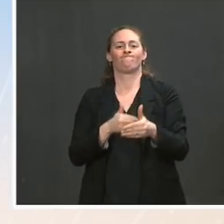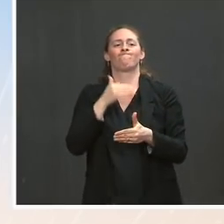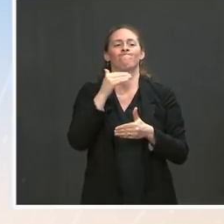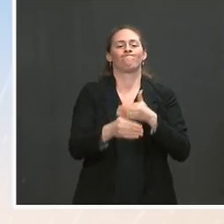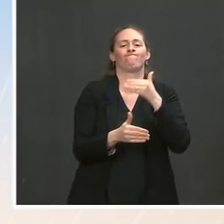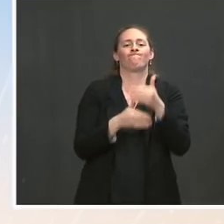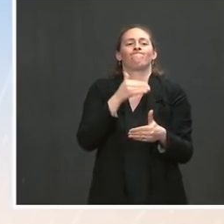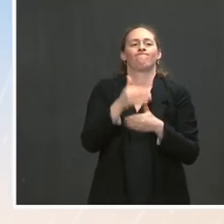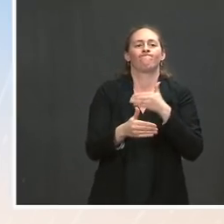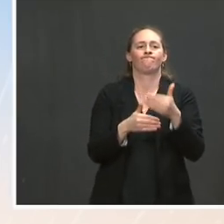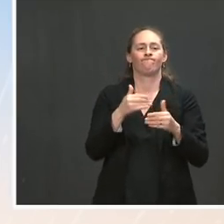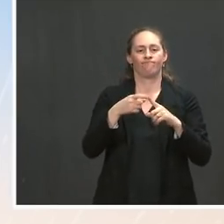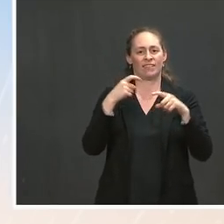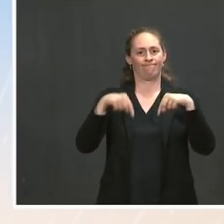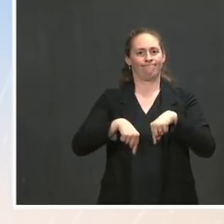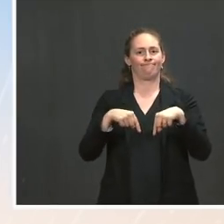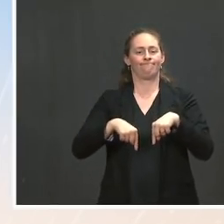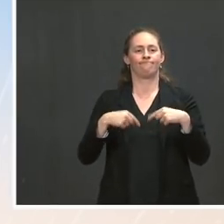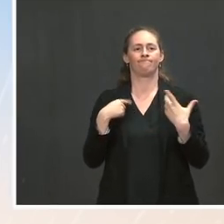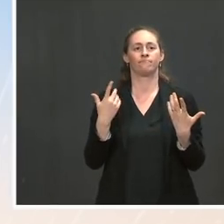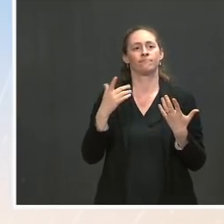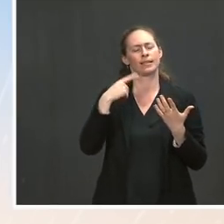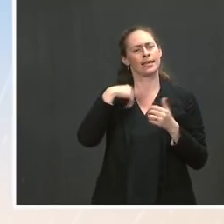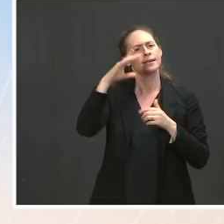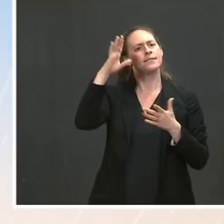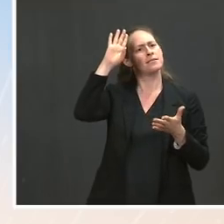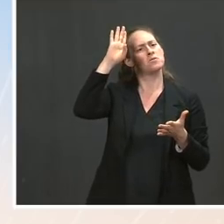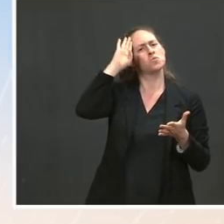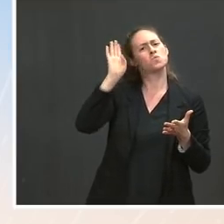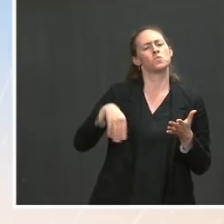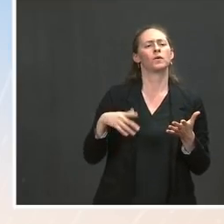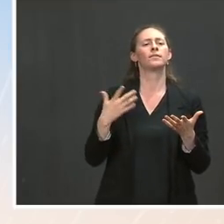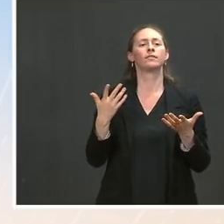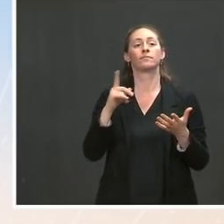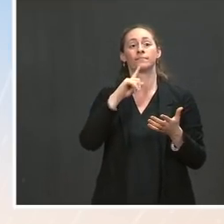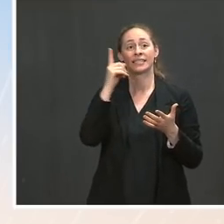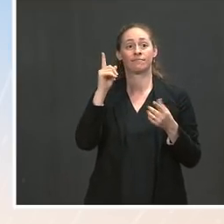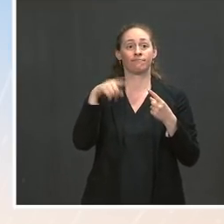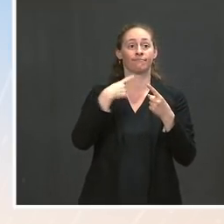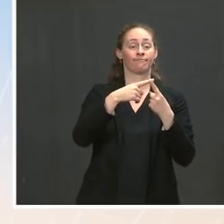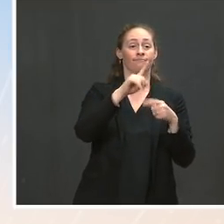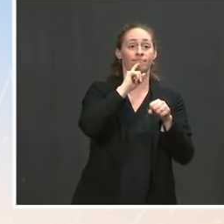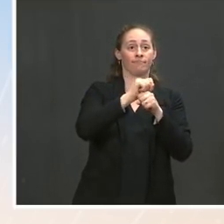I will note that when the President was the Vice-president in the Obama-Biden administration,